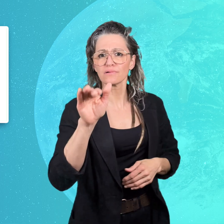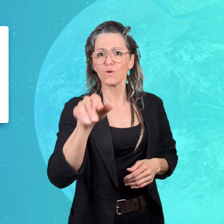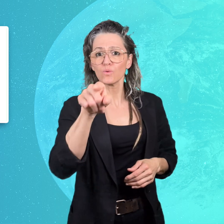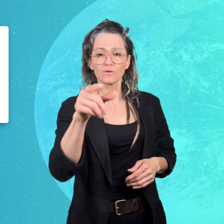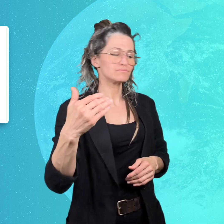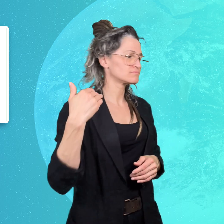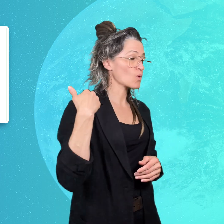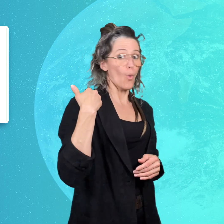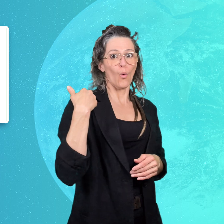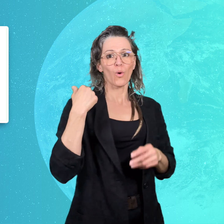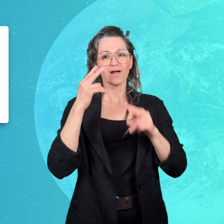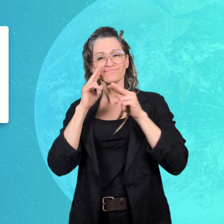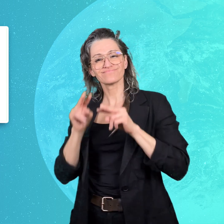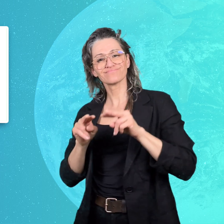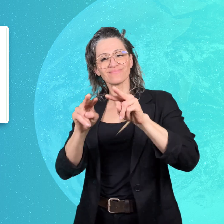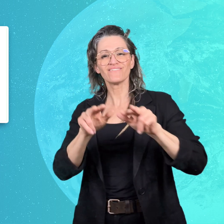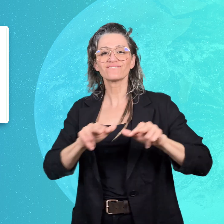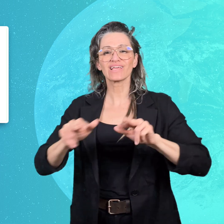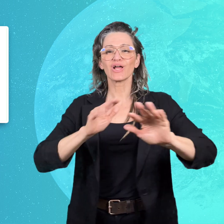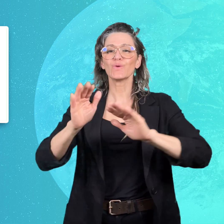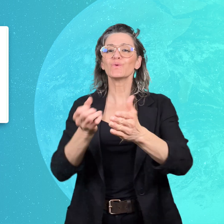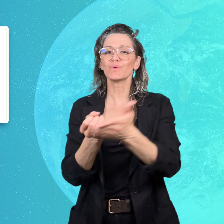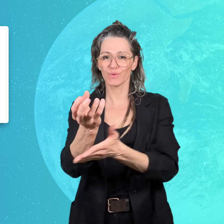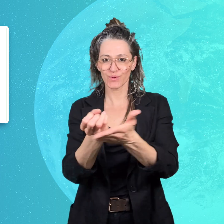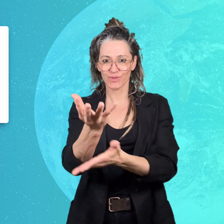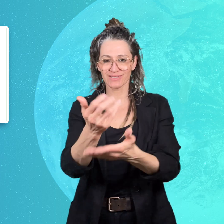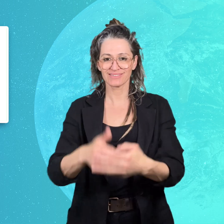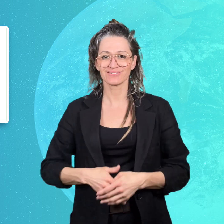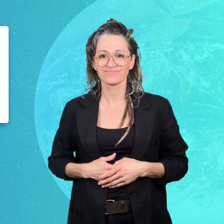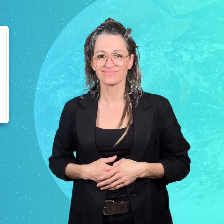so that you'll never miss a video!